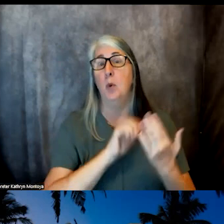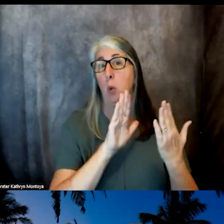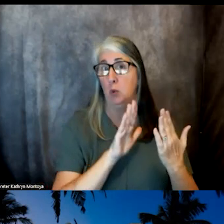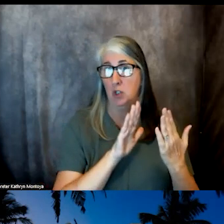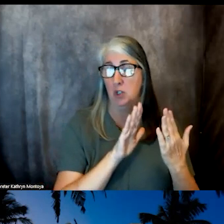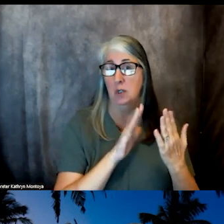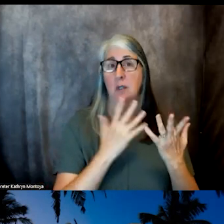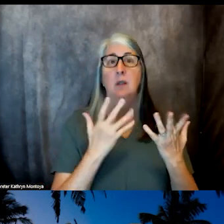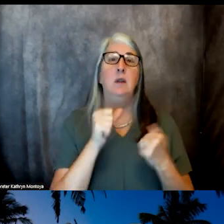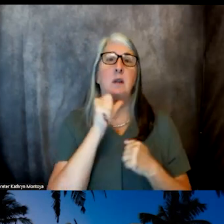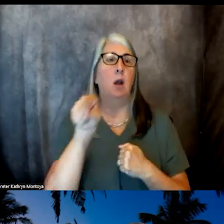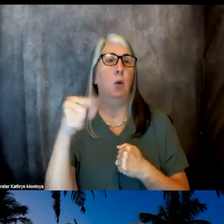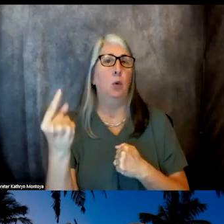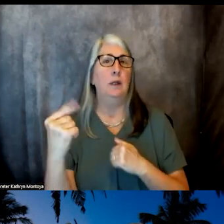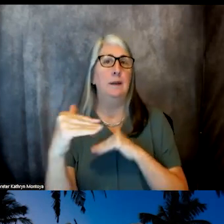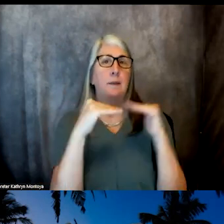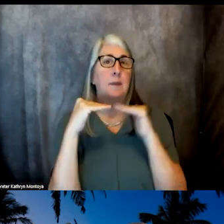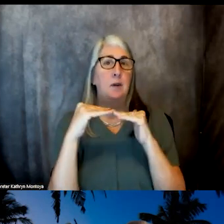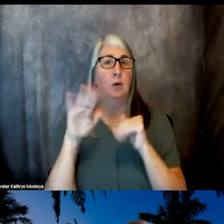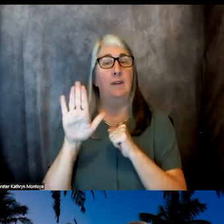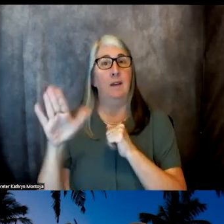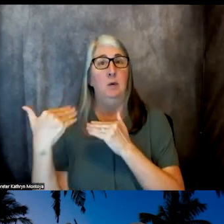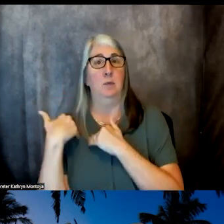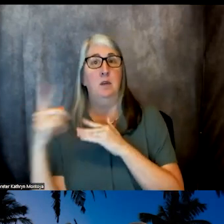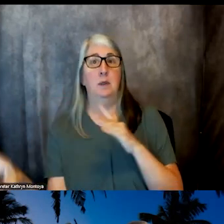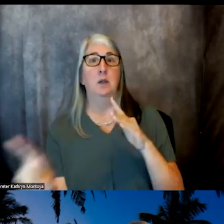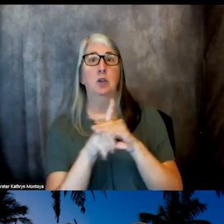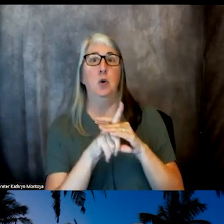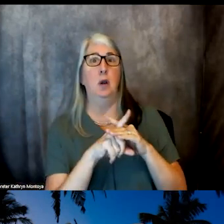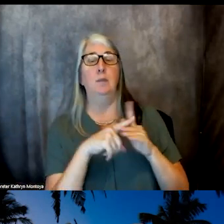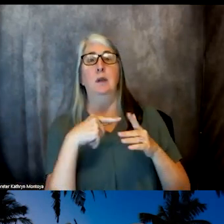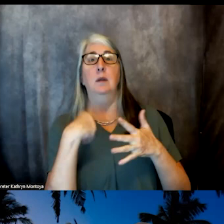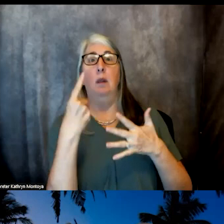NOT JUST THE PEER'S JOB TO SHOW UP AND GO THROUGH THIS, BUT AS A